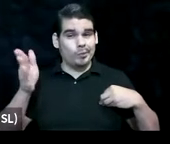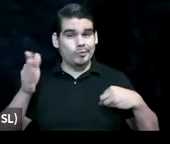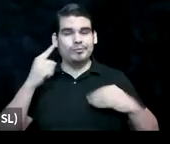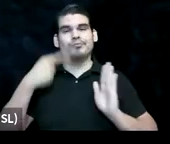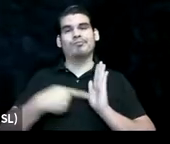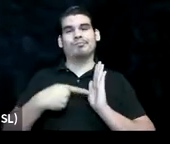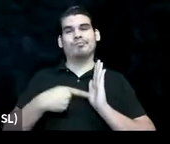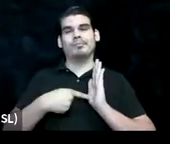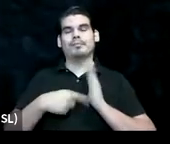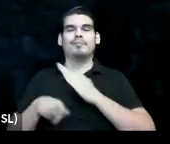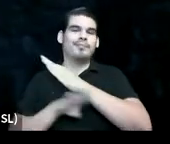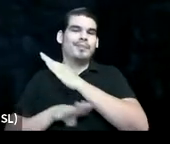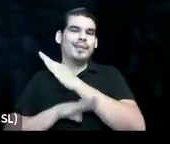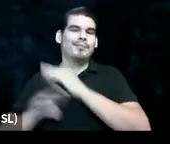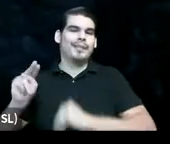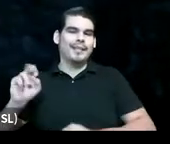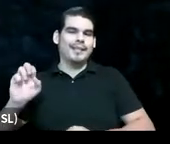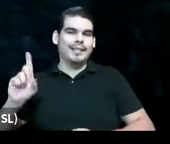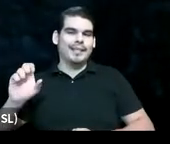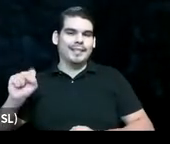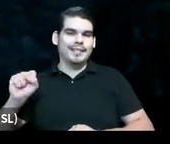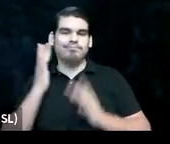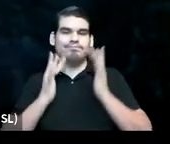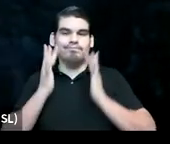You might want to cover housing or you might want to cover mental health. If you're covering